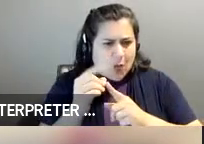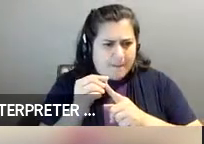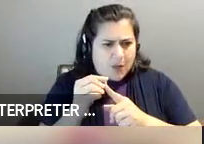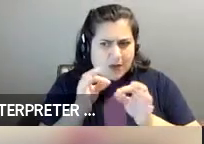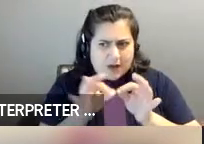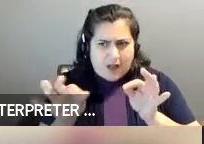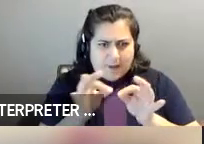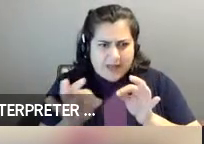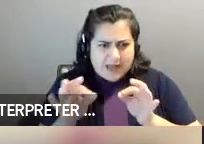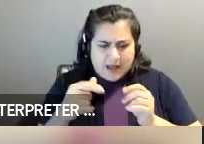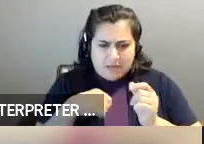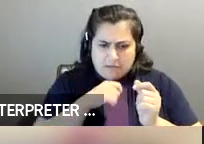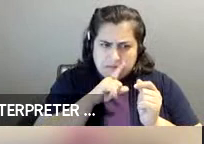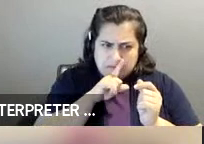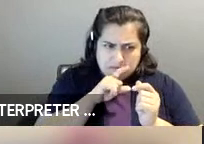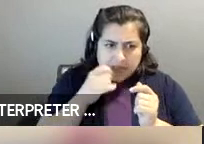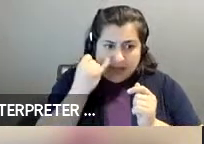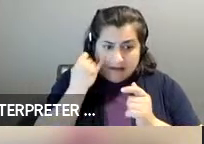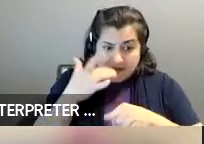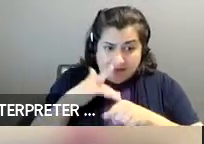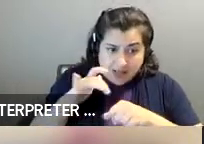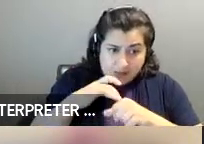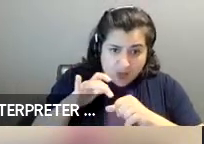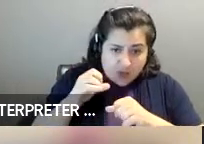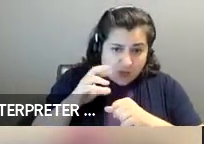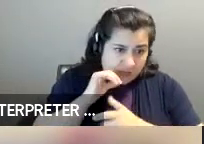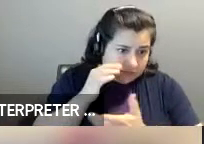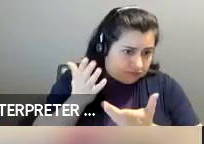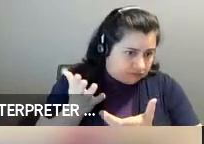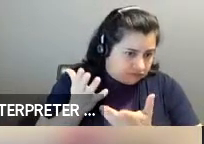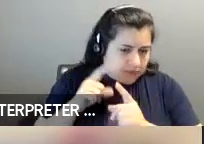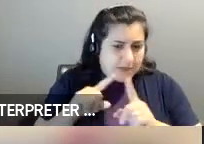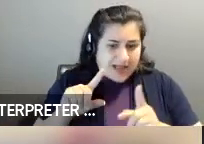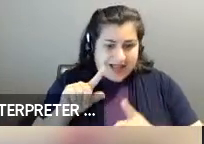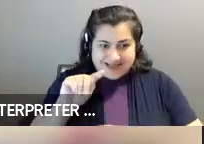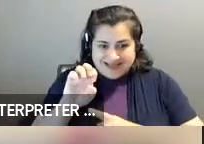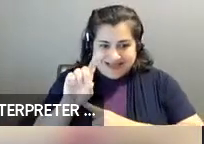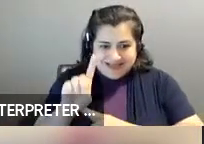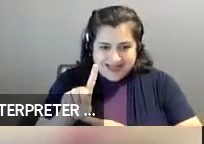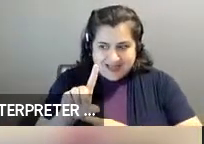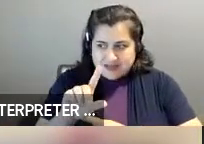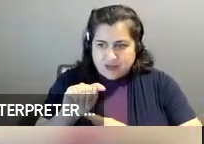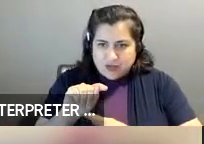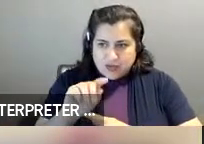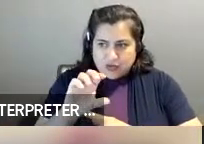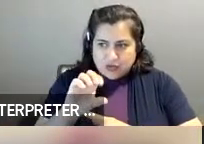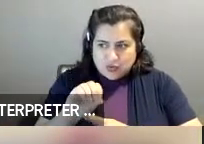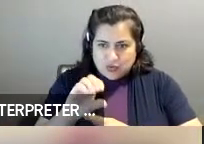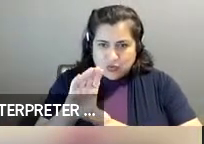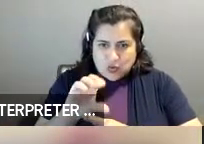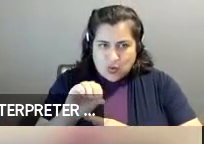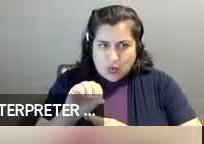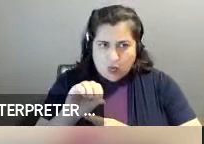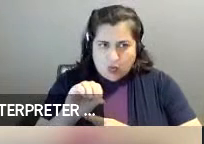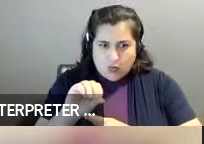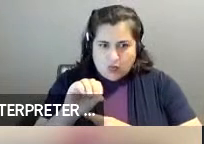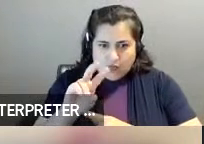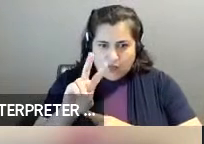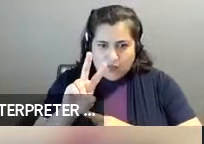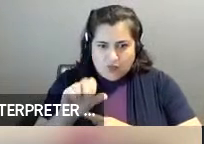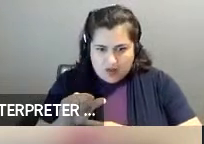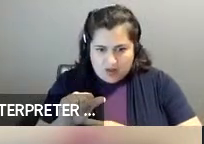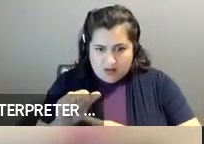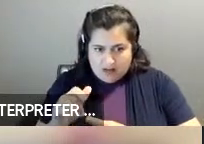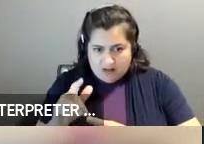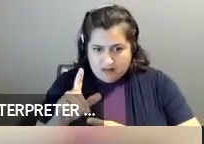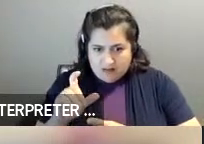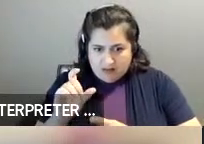I'm not sure if they are available, but Ted Tekulva, if Ted Tekulva is available, you